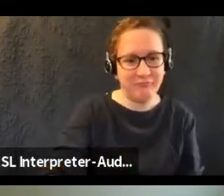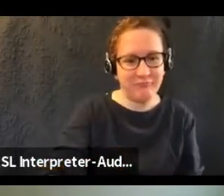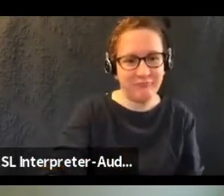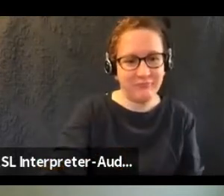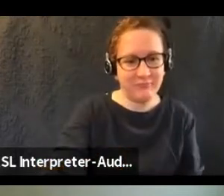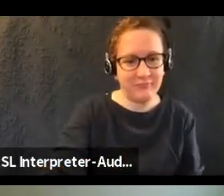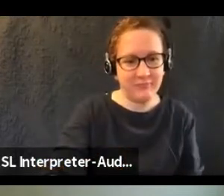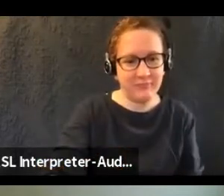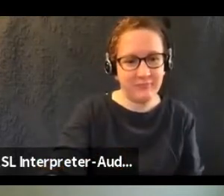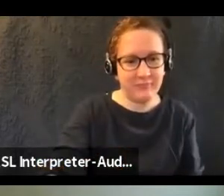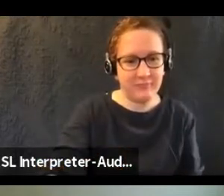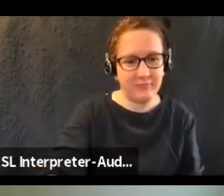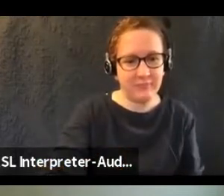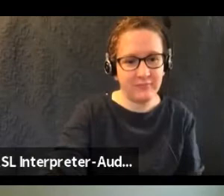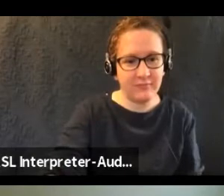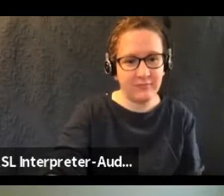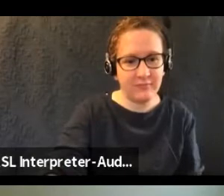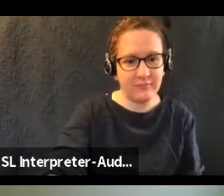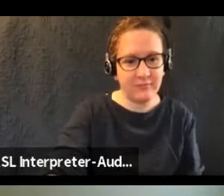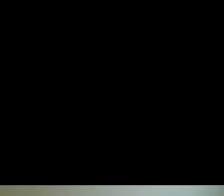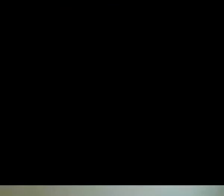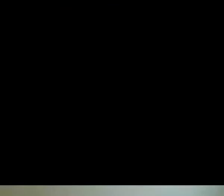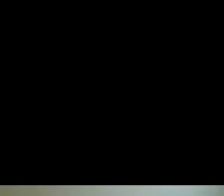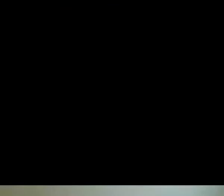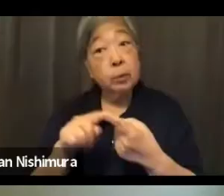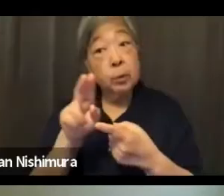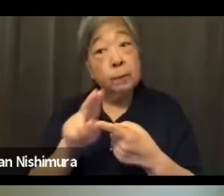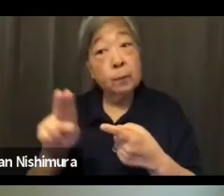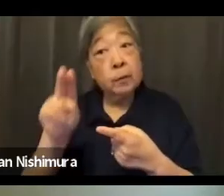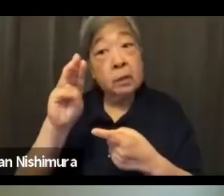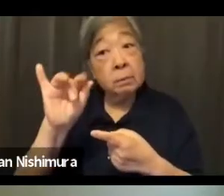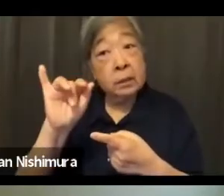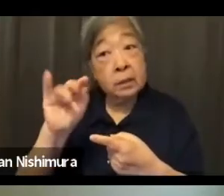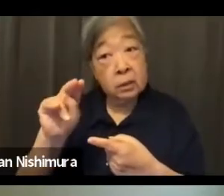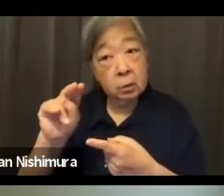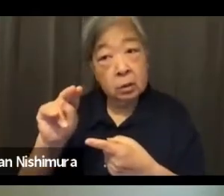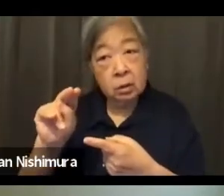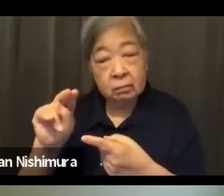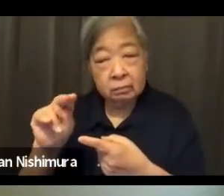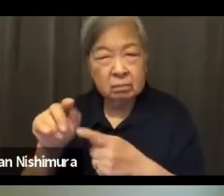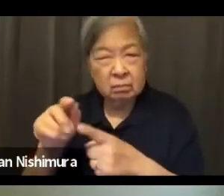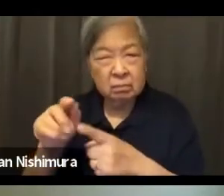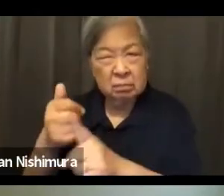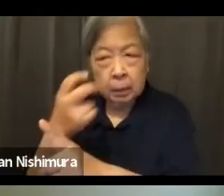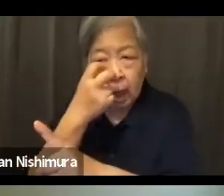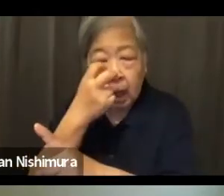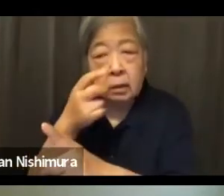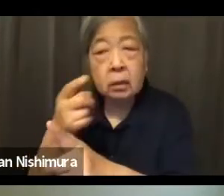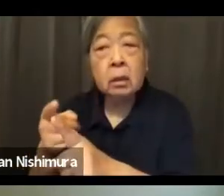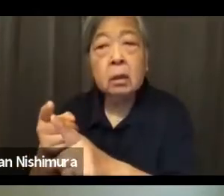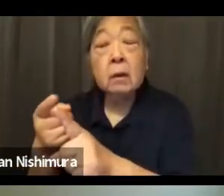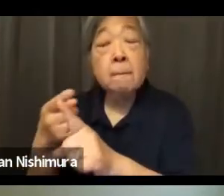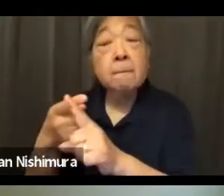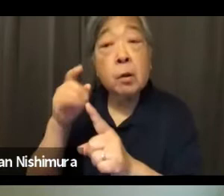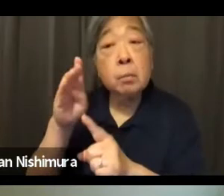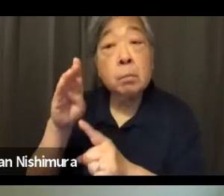of Minnesota from Brazil to study and major in computer science engineering.